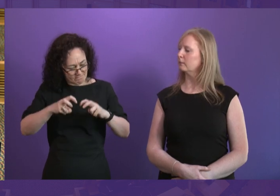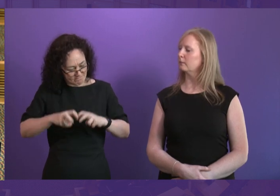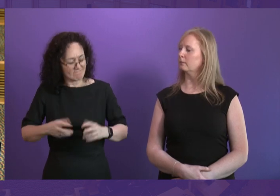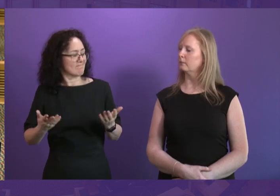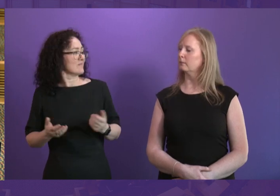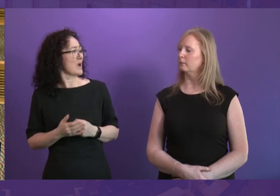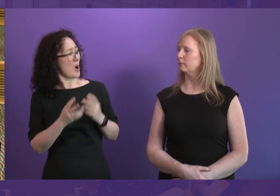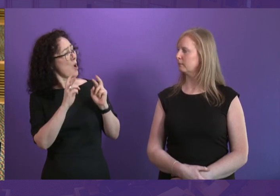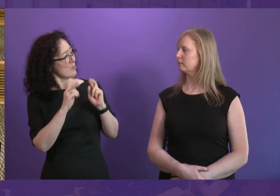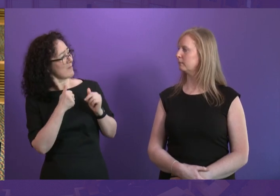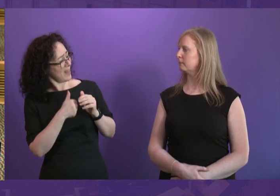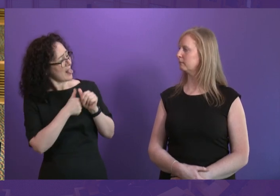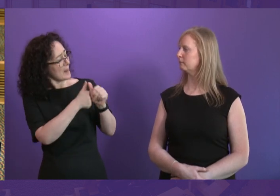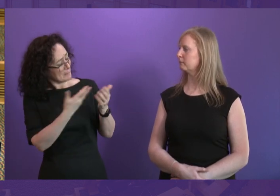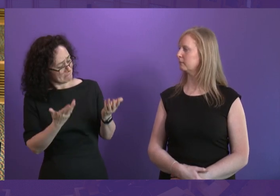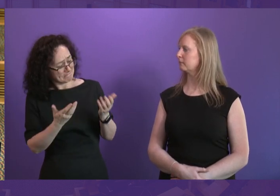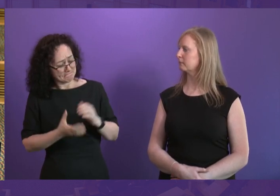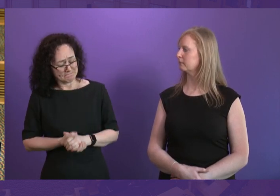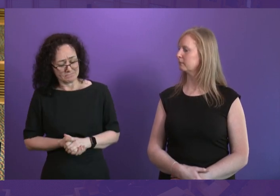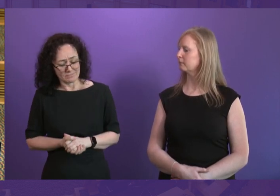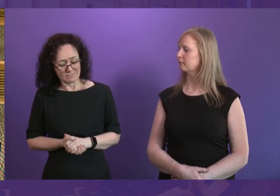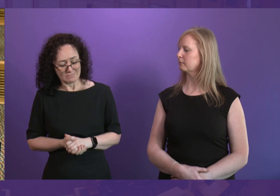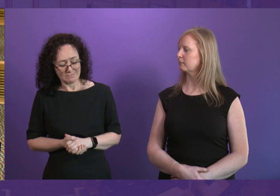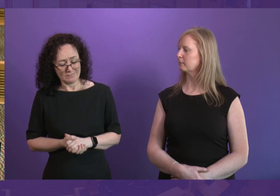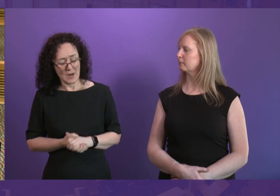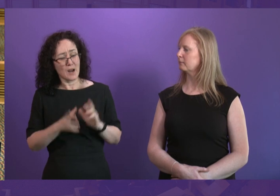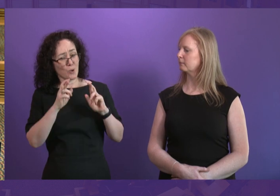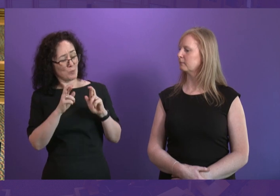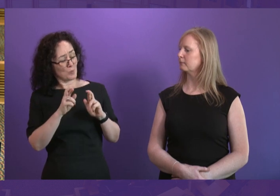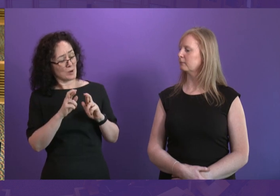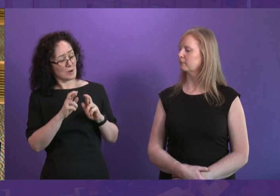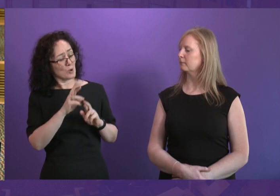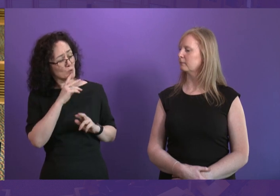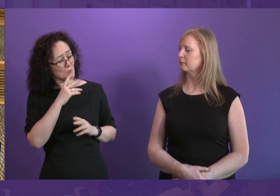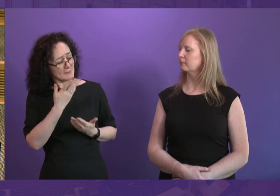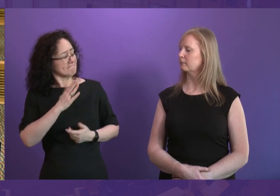I hope that that is a helpful answer and that Willie Rennie is assured that the Crown Office